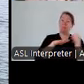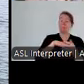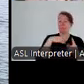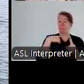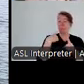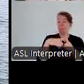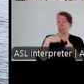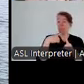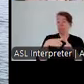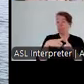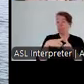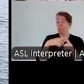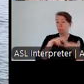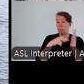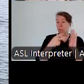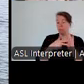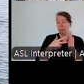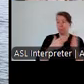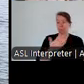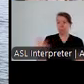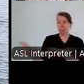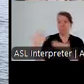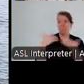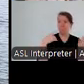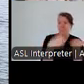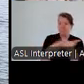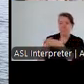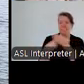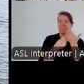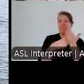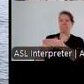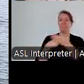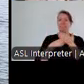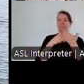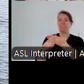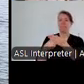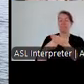I would say another plus is that, especially for students who know a lot about digital accessibility,